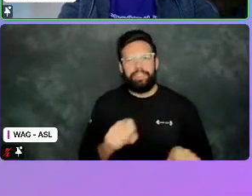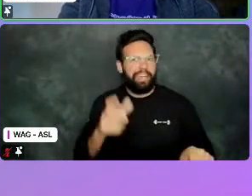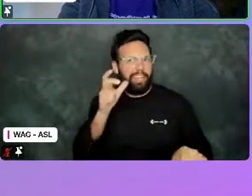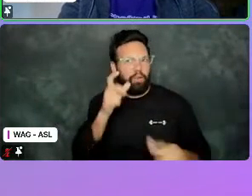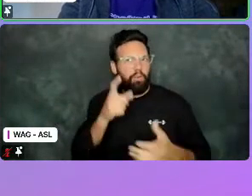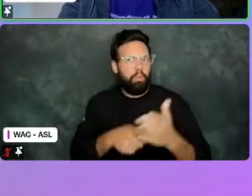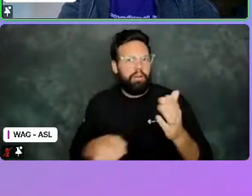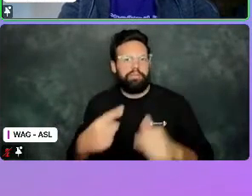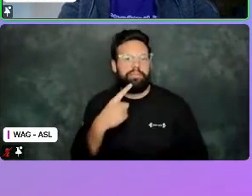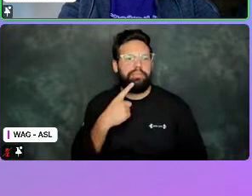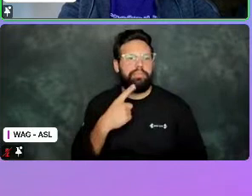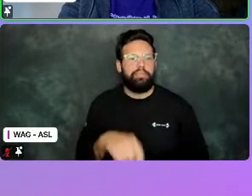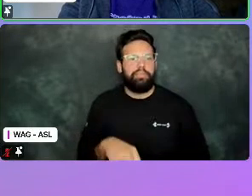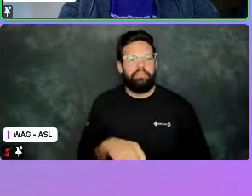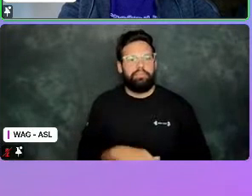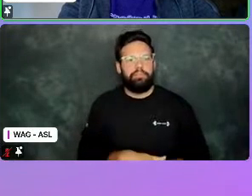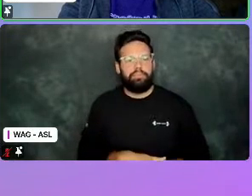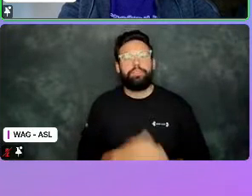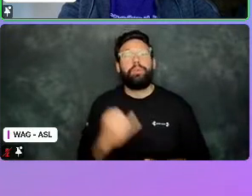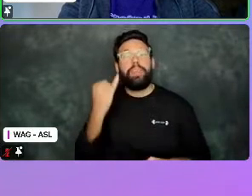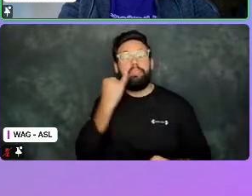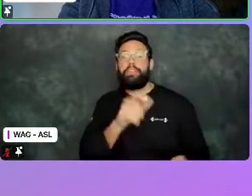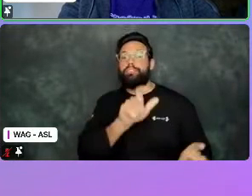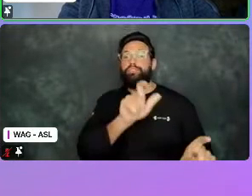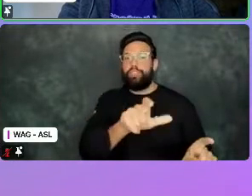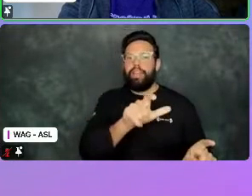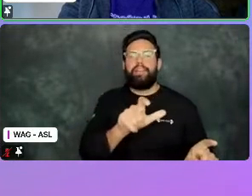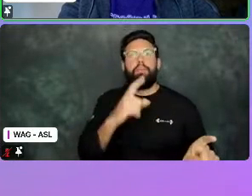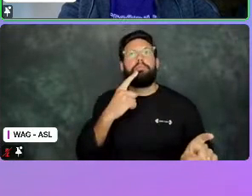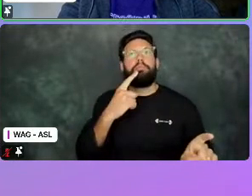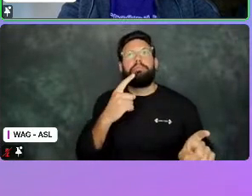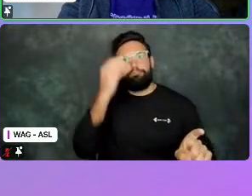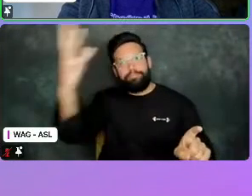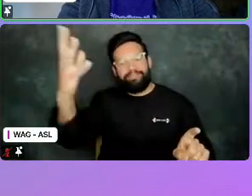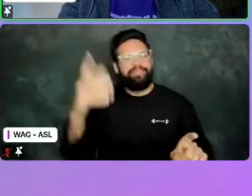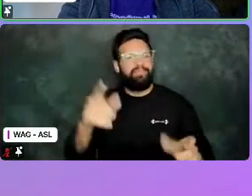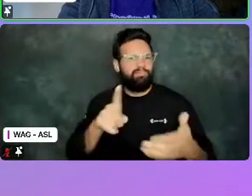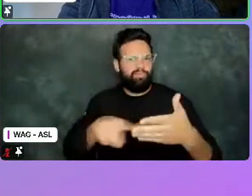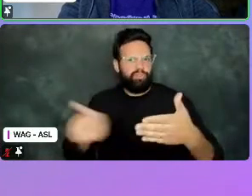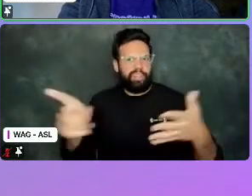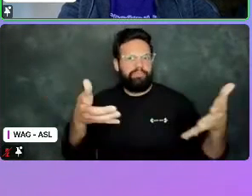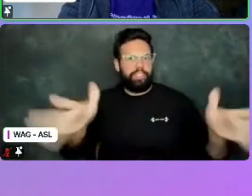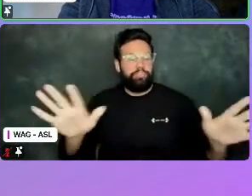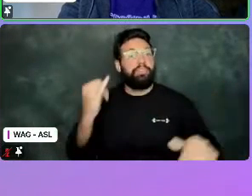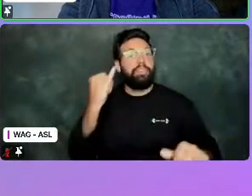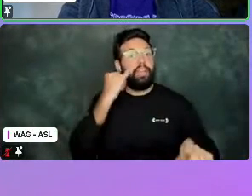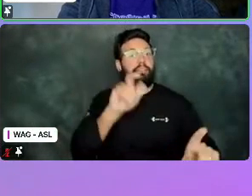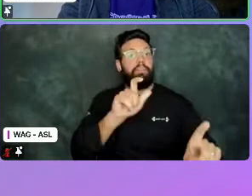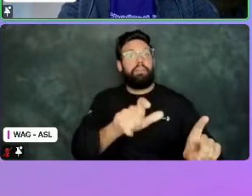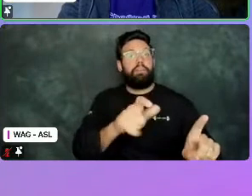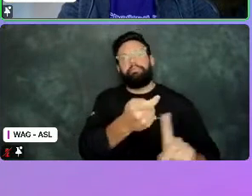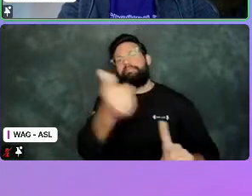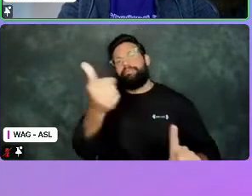hear it say select at least one color at the end. Now I'm just going to go through the check boxes so you can see how that sounds. [>>] White checkbox not checked